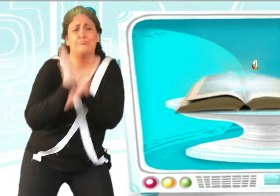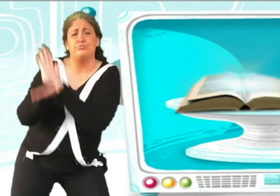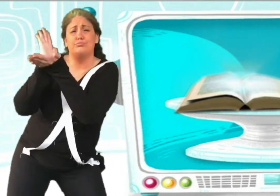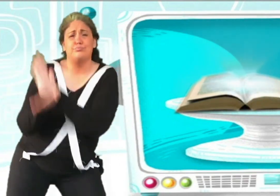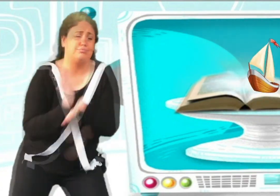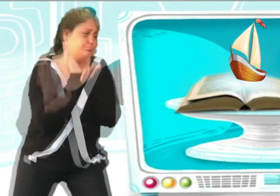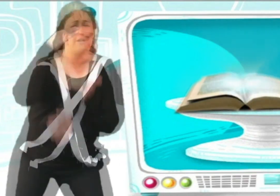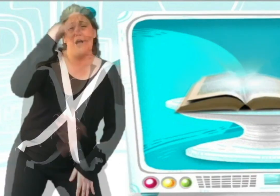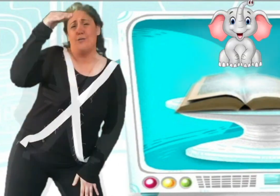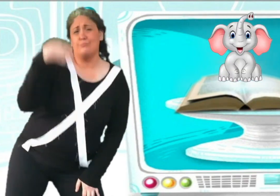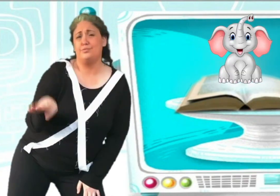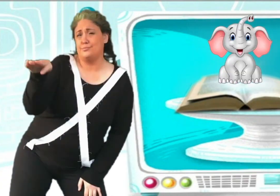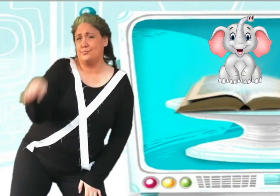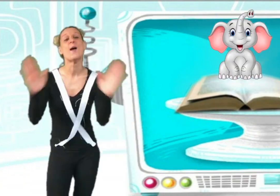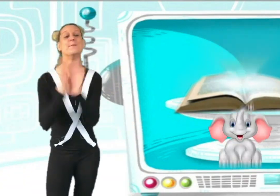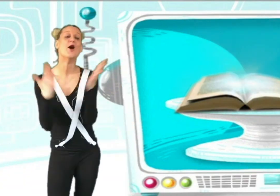And sailing ships and elephants,